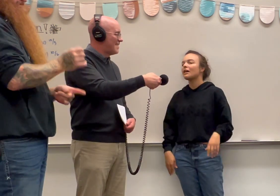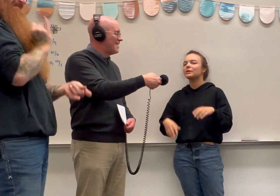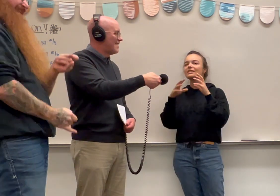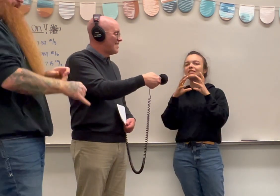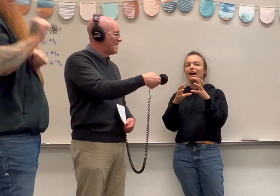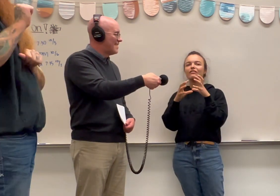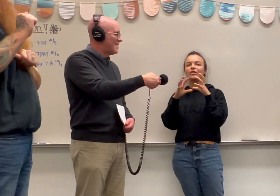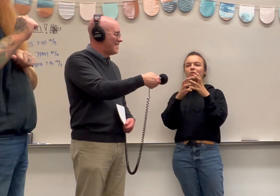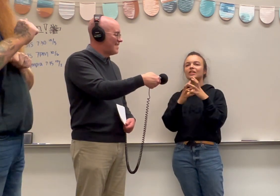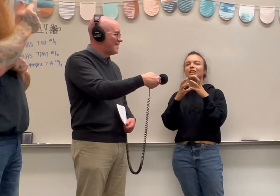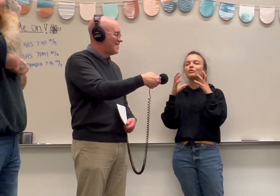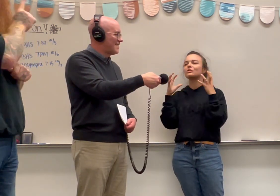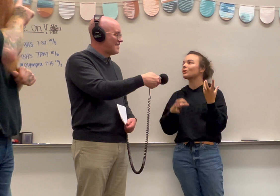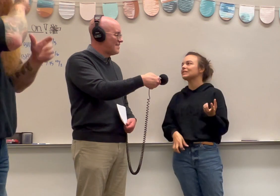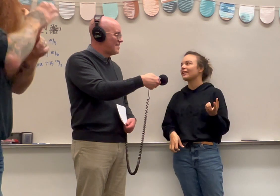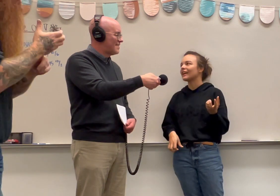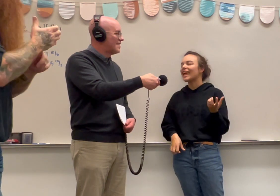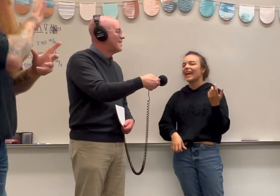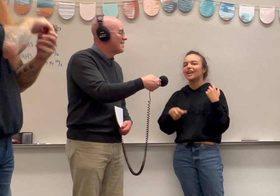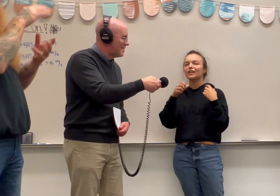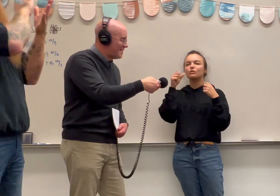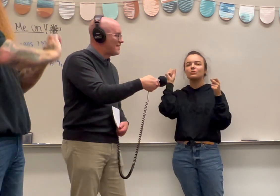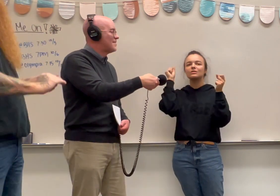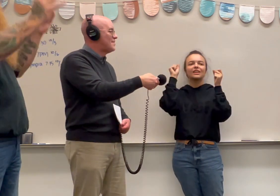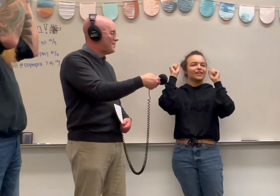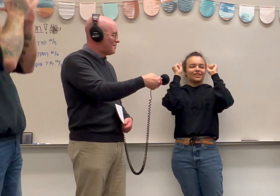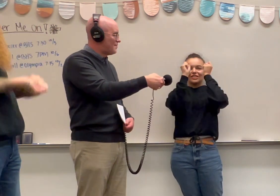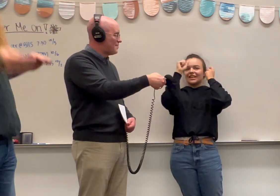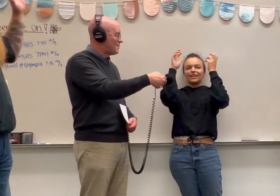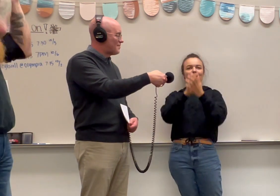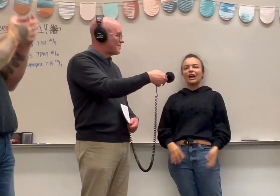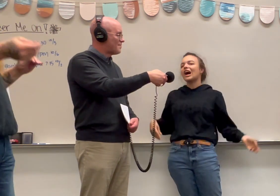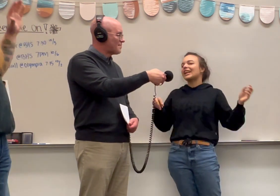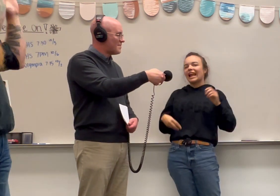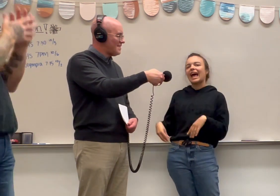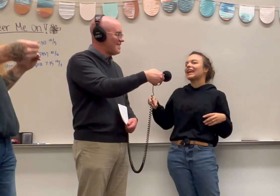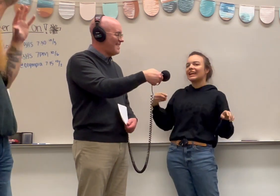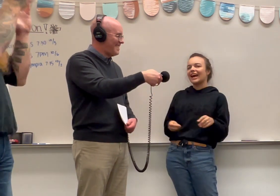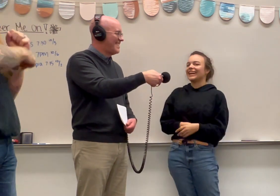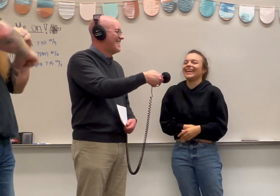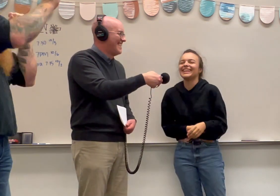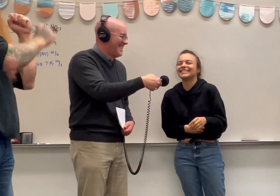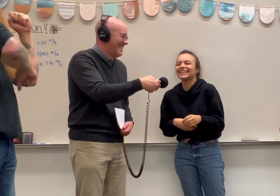because Deaf culture includes storytelling and it includes just like going on and on and on and